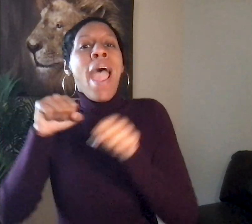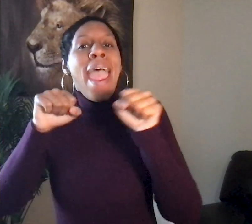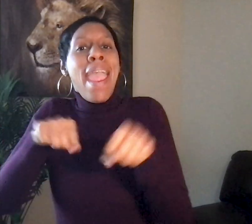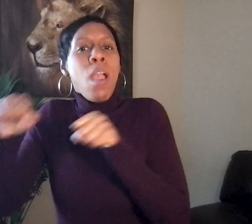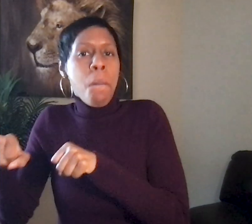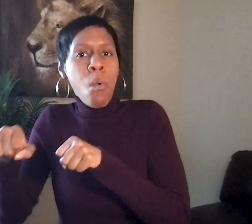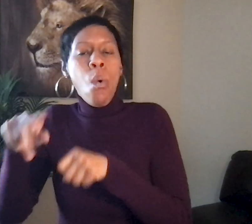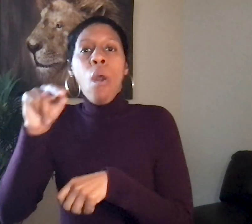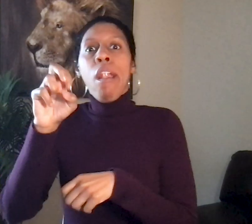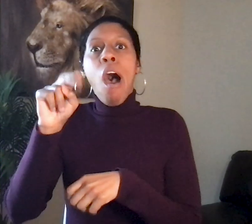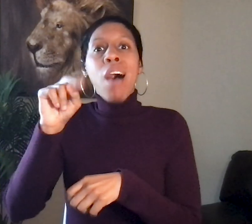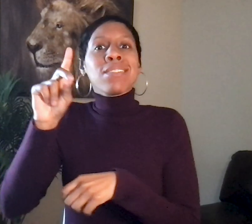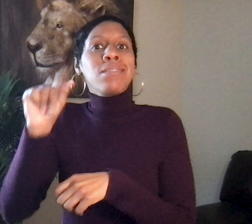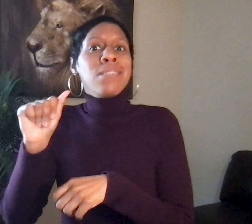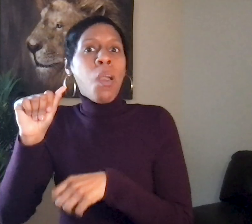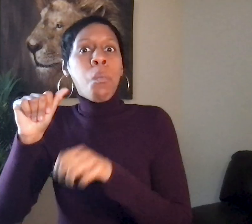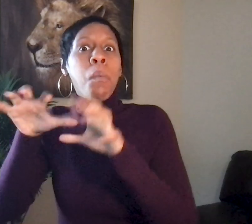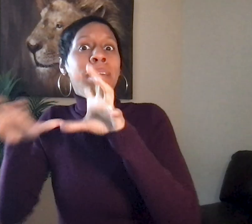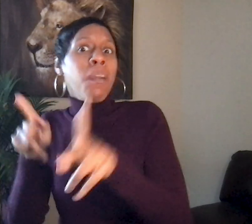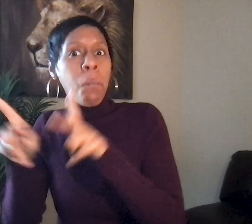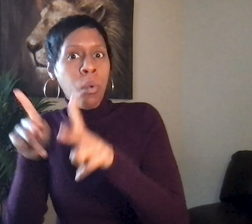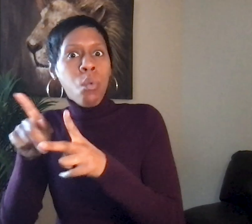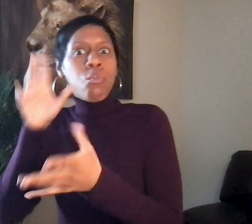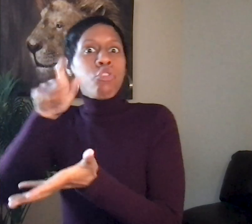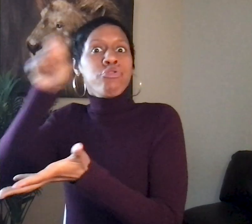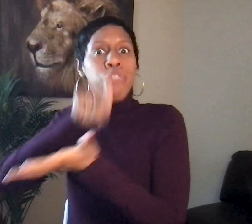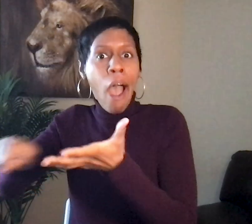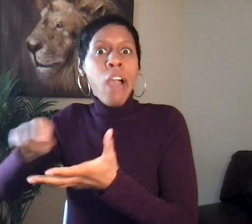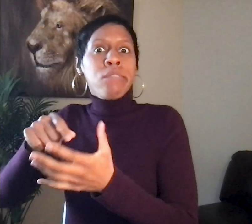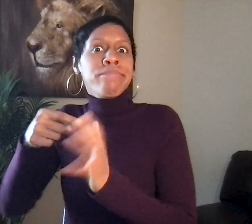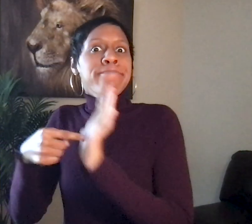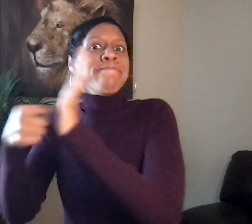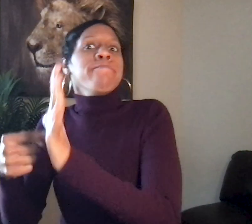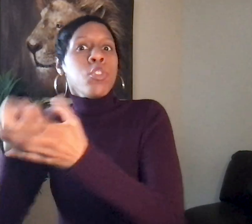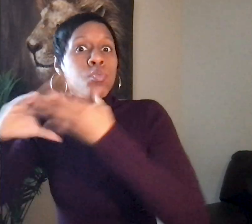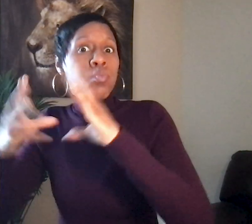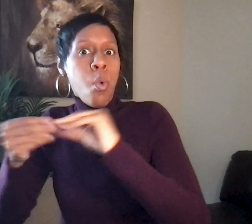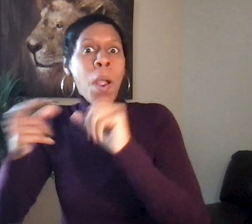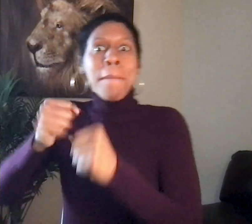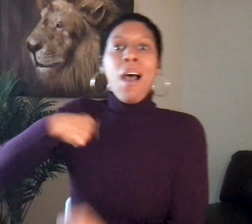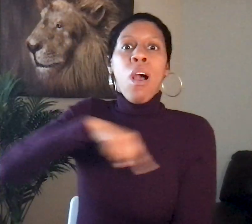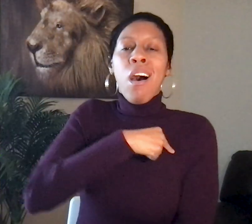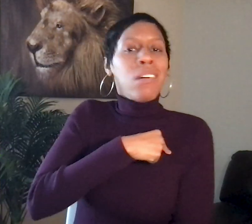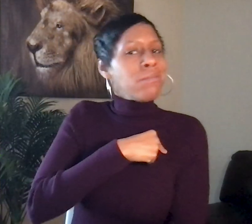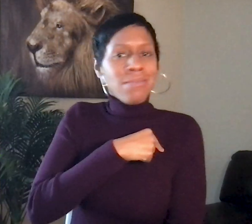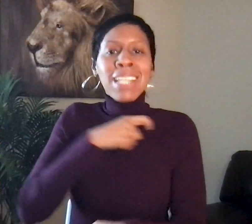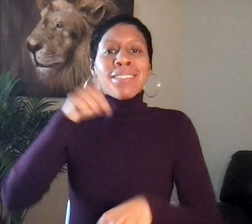of fully abled and non-disabled people who are writing the stories about us.